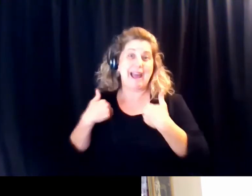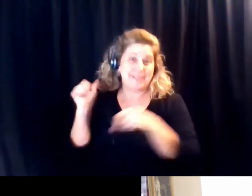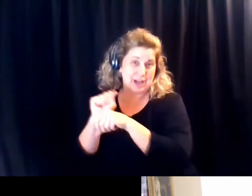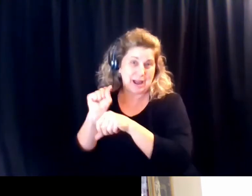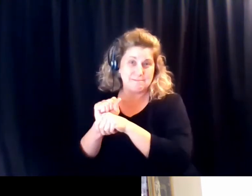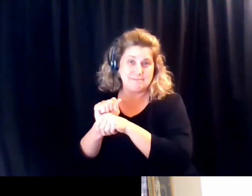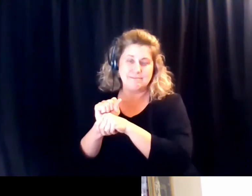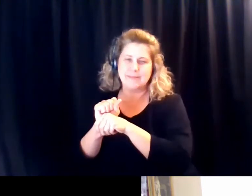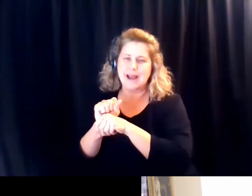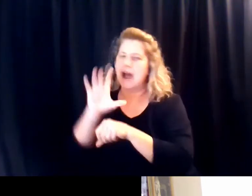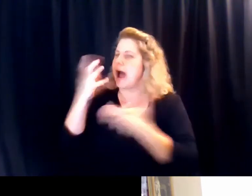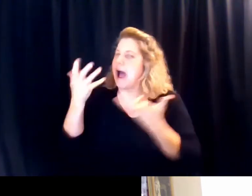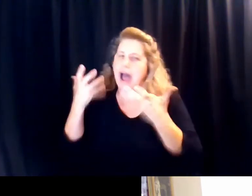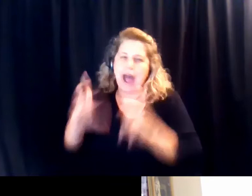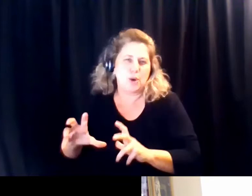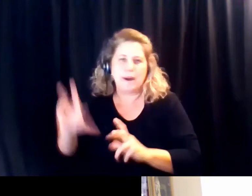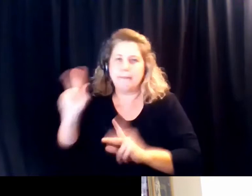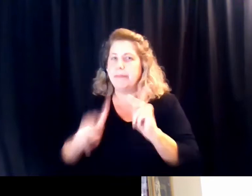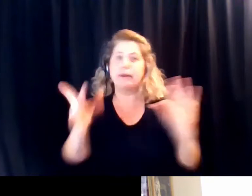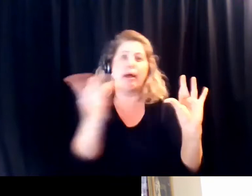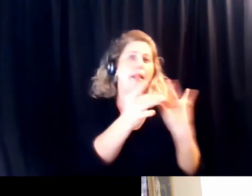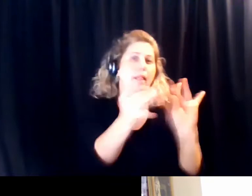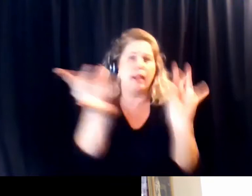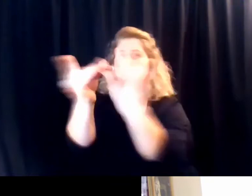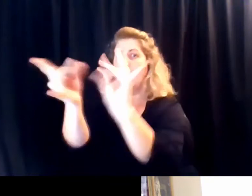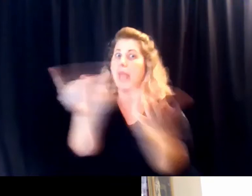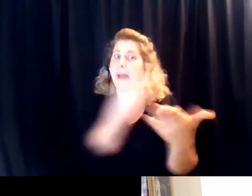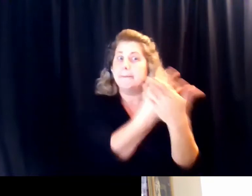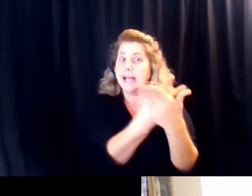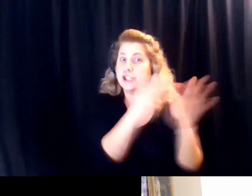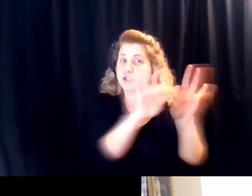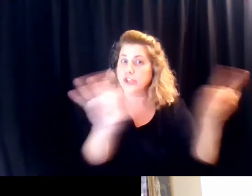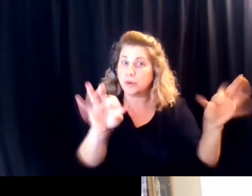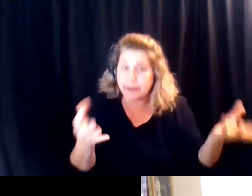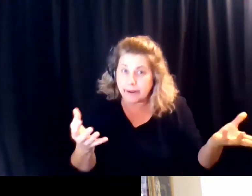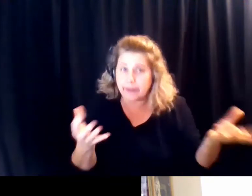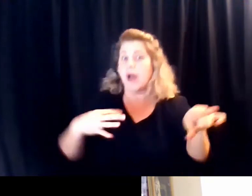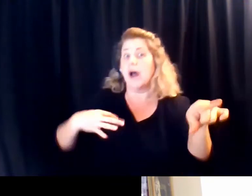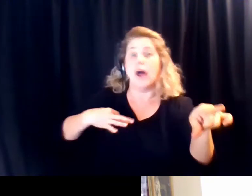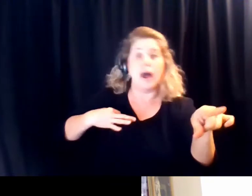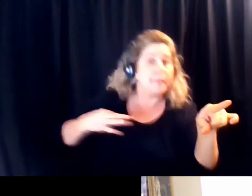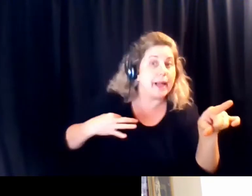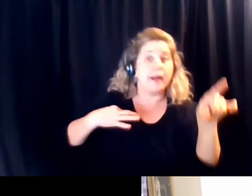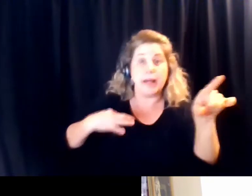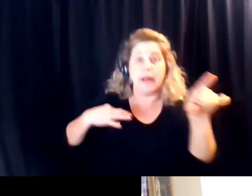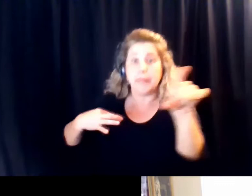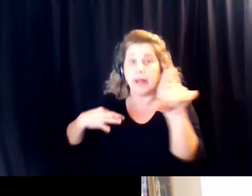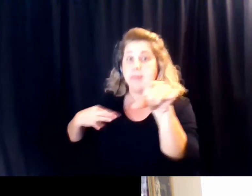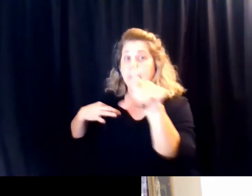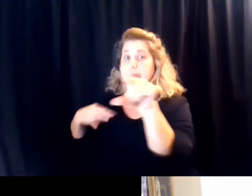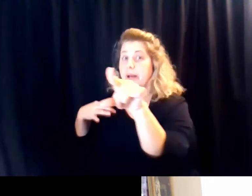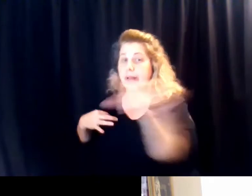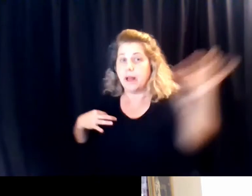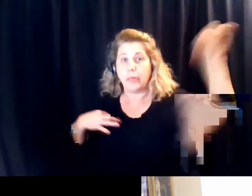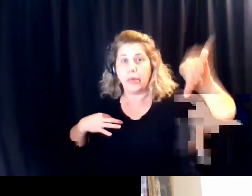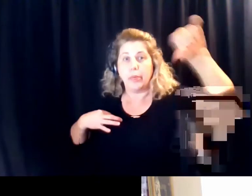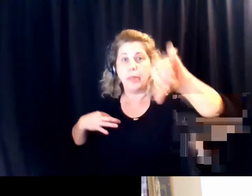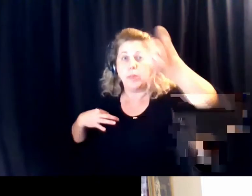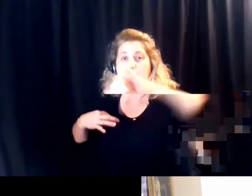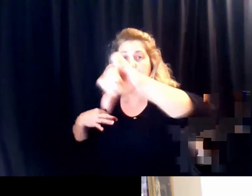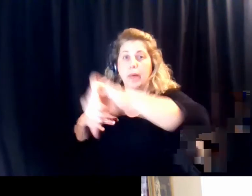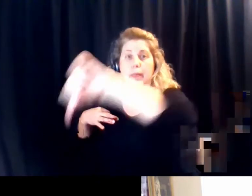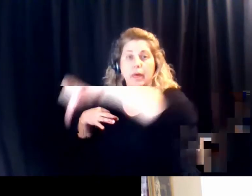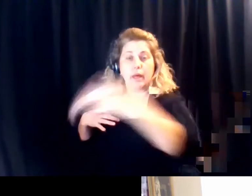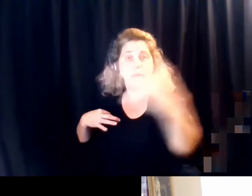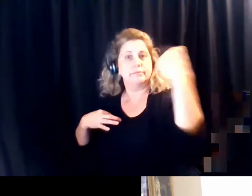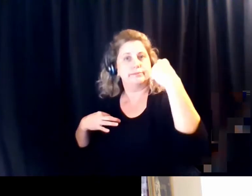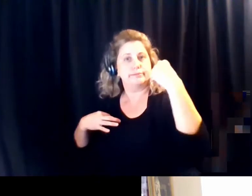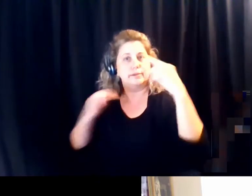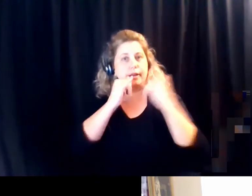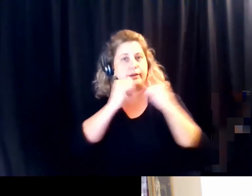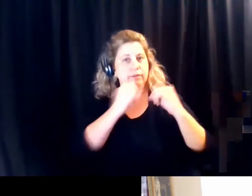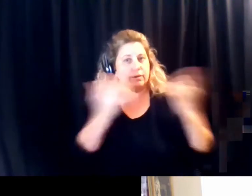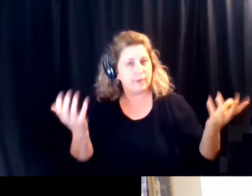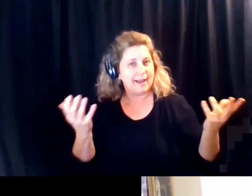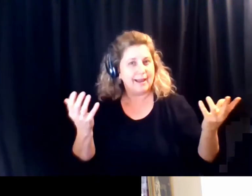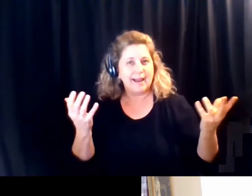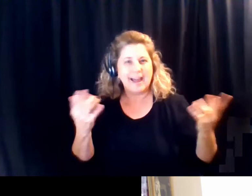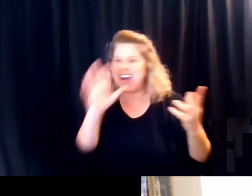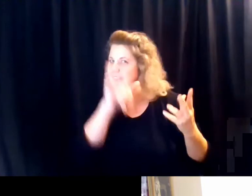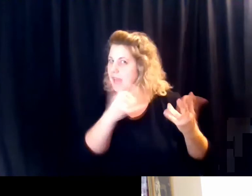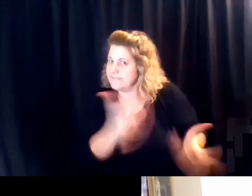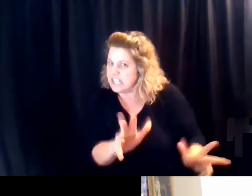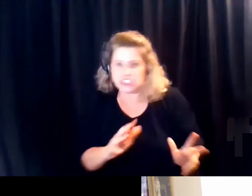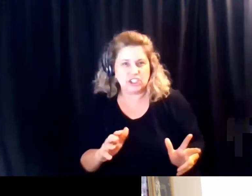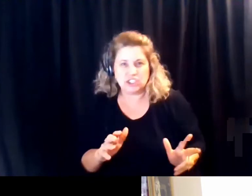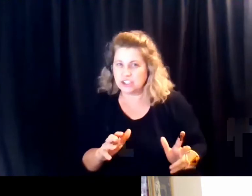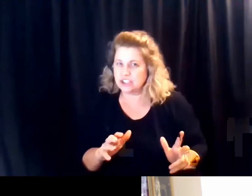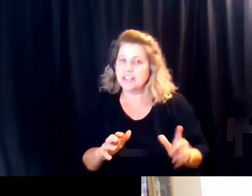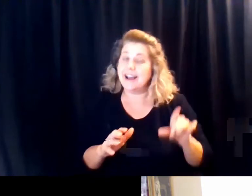Judith Heumann: Rarely, rarely, rarely, could they really argue that something was a hardship financially. I actually don't know of any cases where anybody has been able to successfully argue